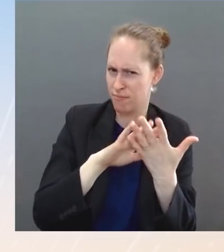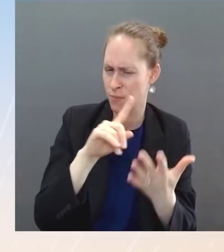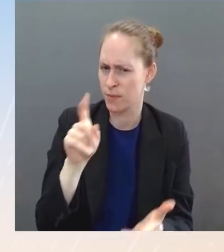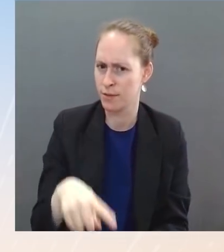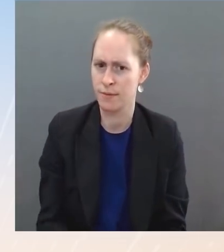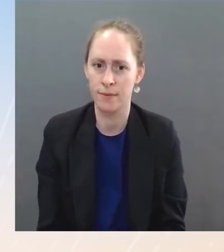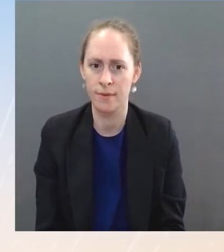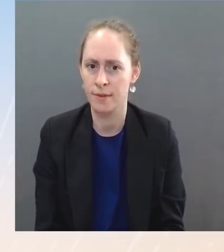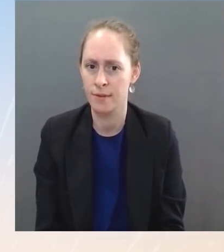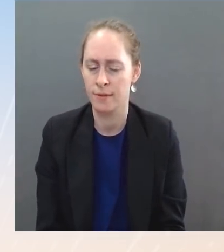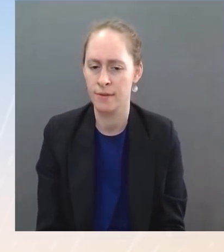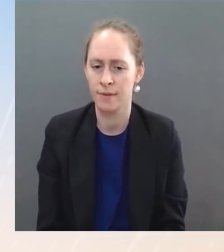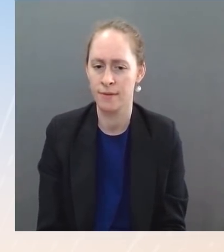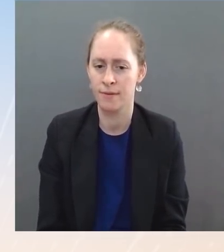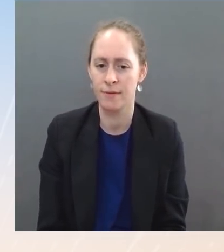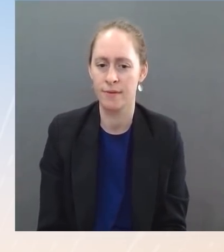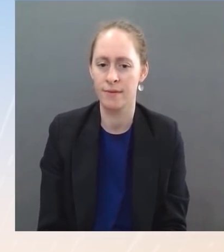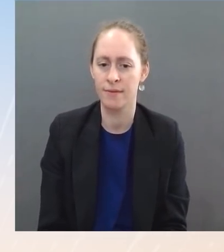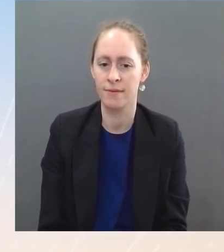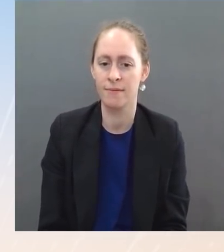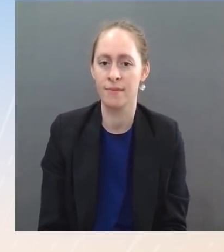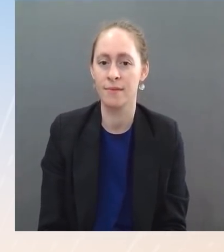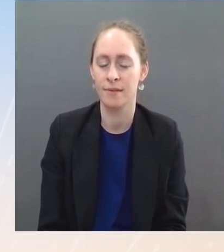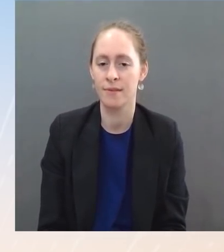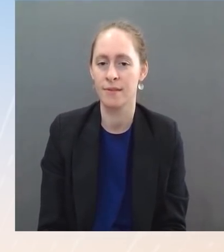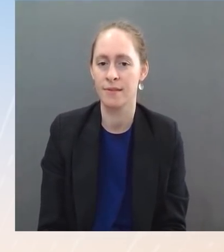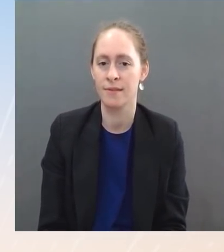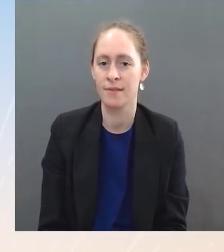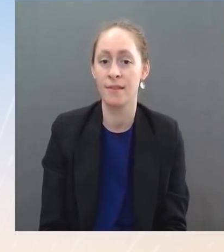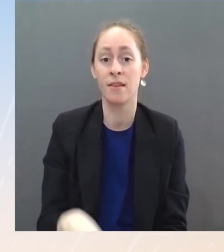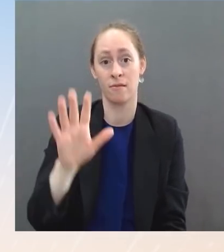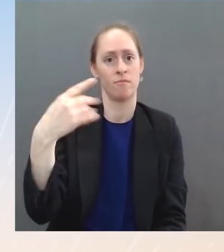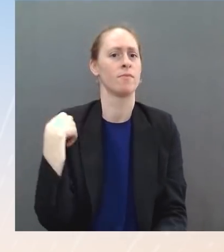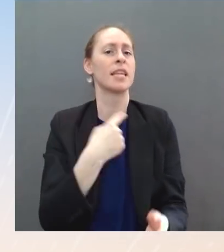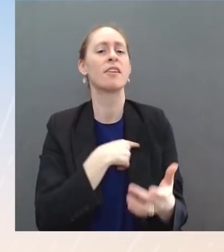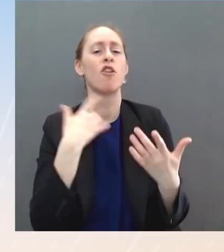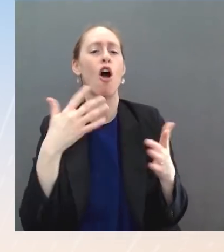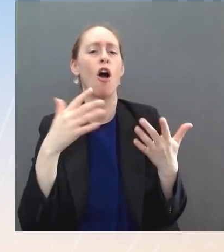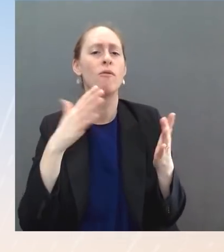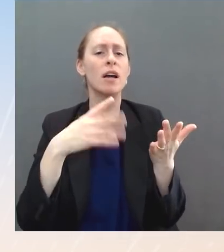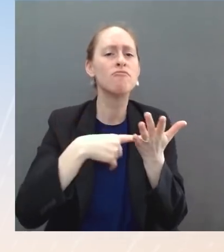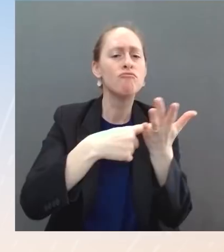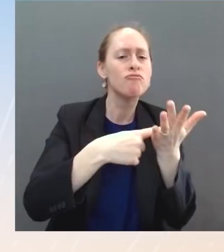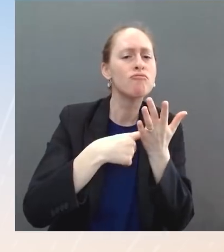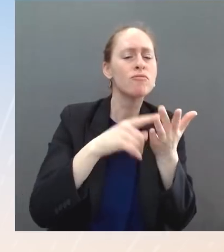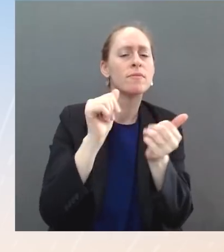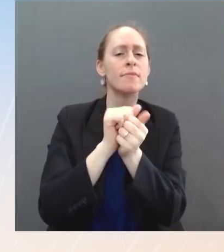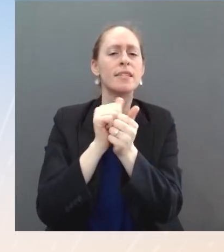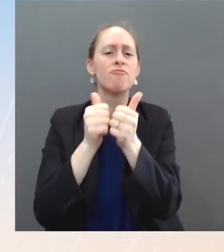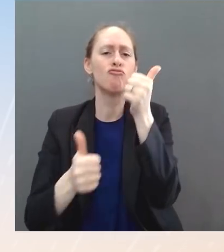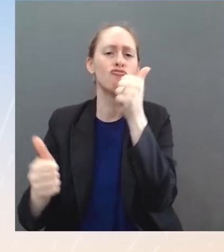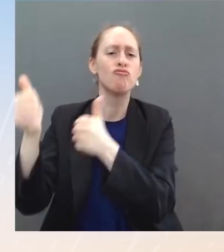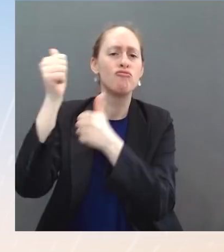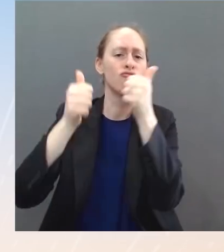as I stand here at this podium, with senior officials in the main European capitals, as well as in Brussels,